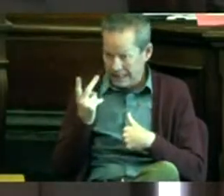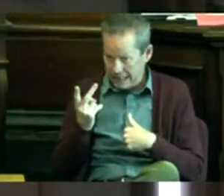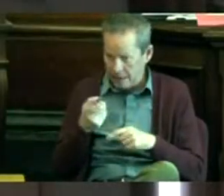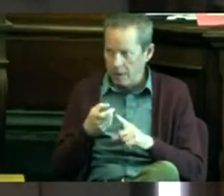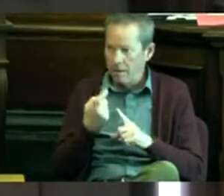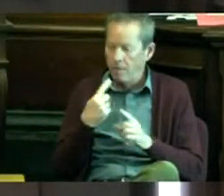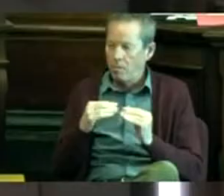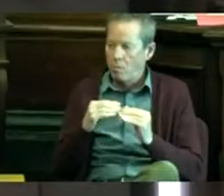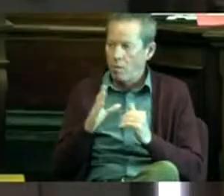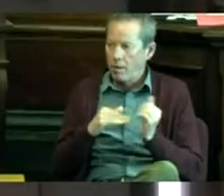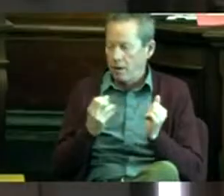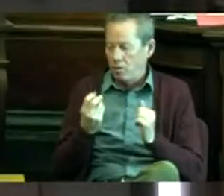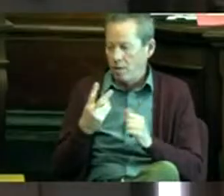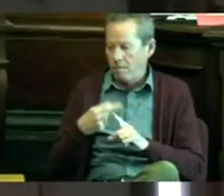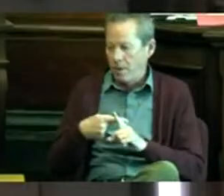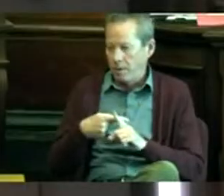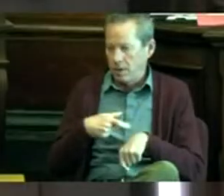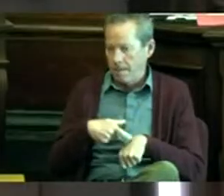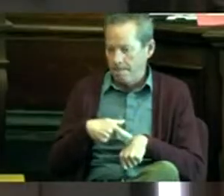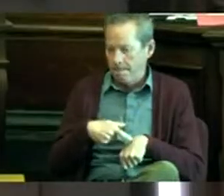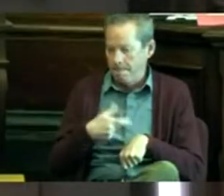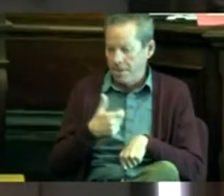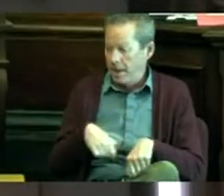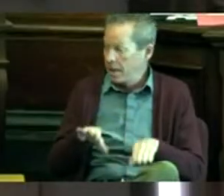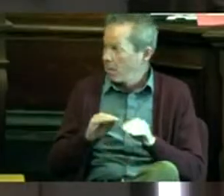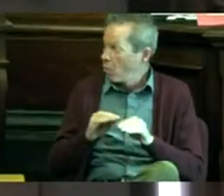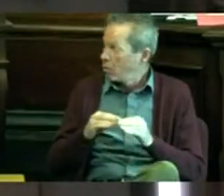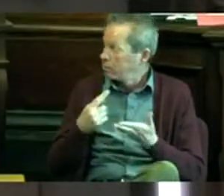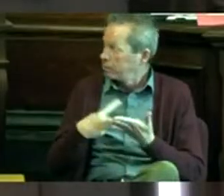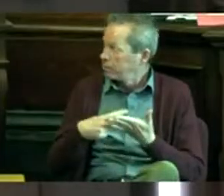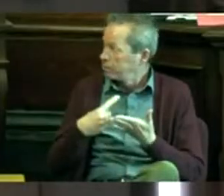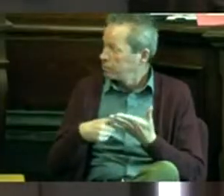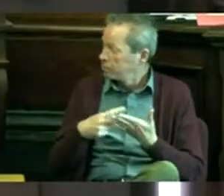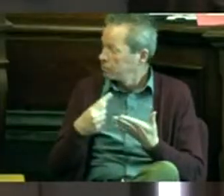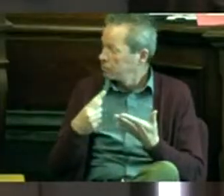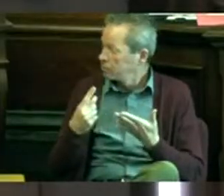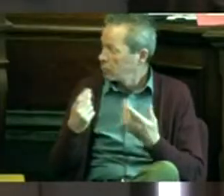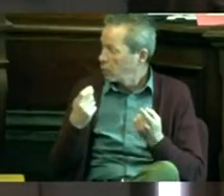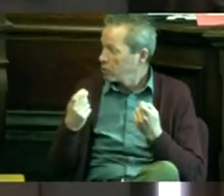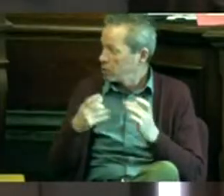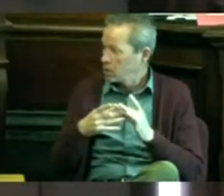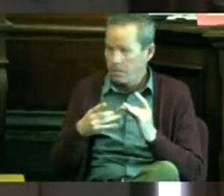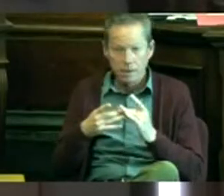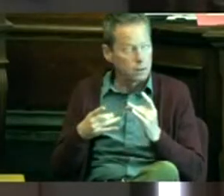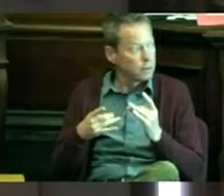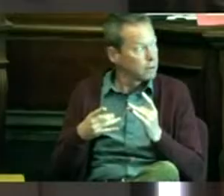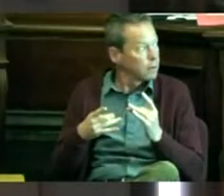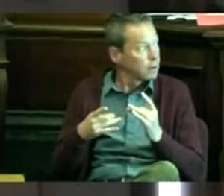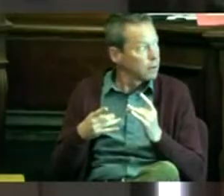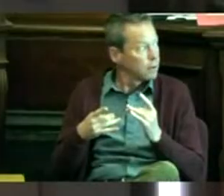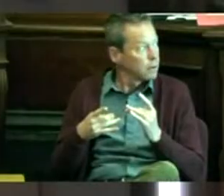very happy to move this forward now, but I hope that the next time we see these, they're for